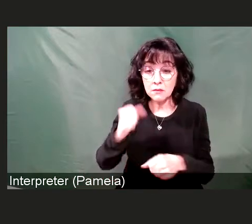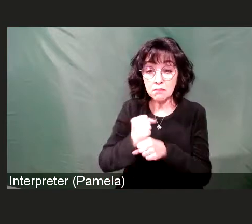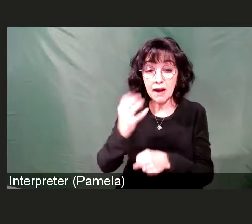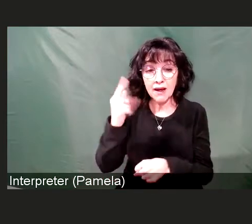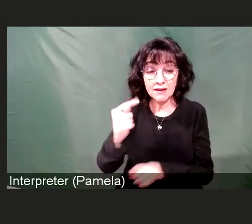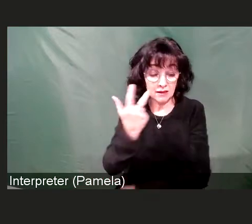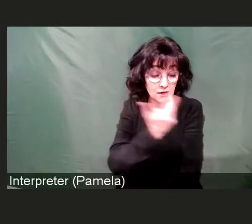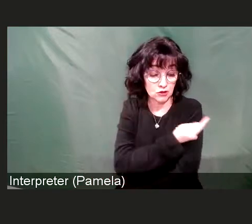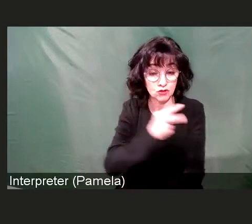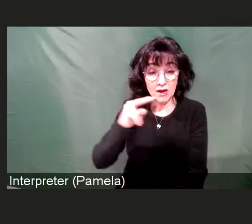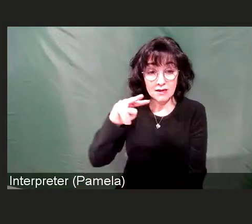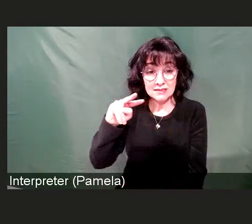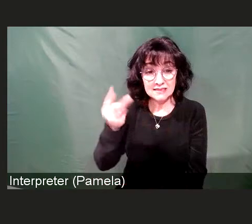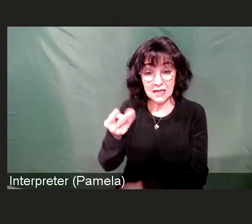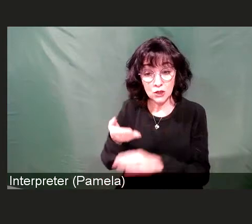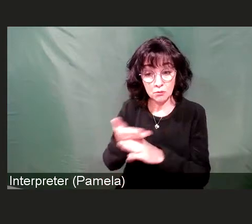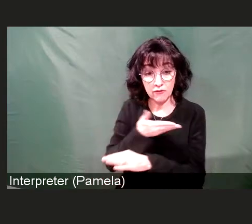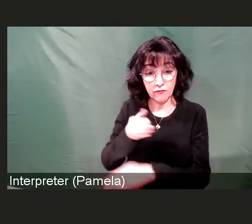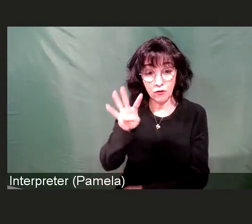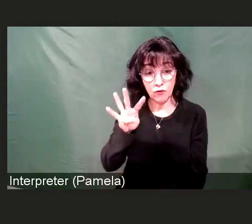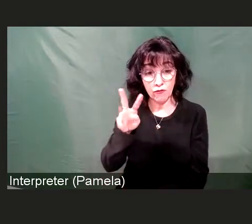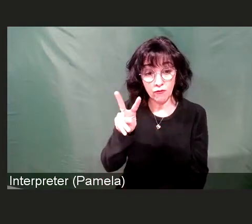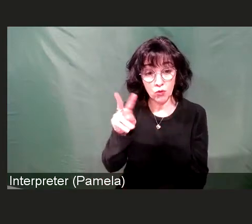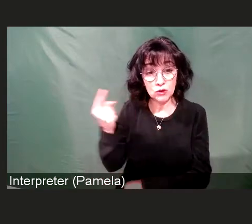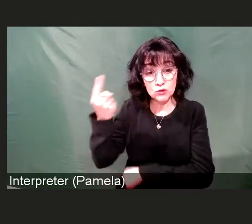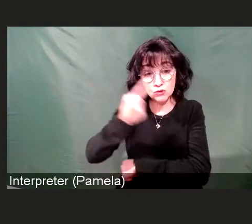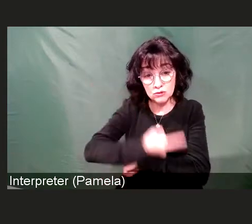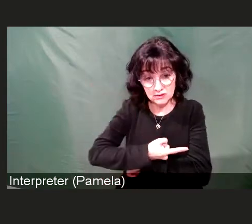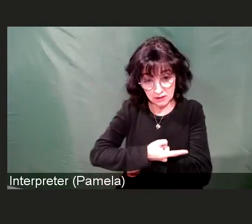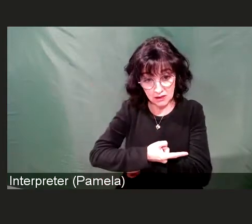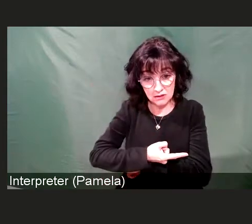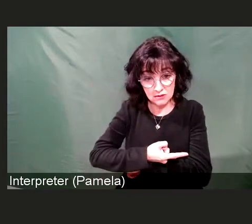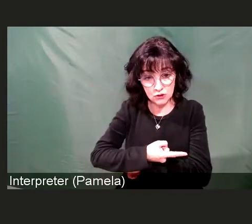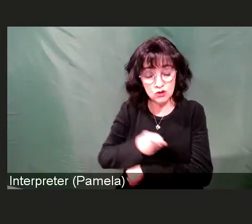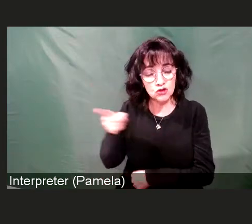they should receive the second dose when they're able to